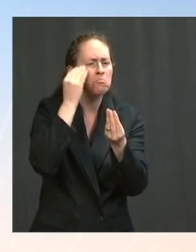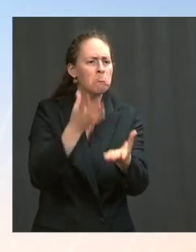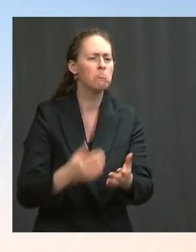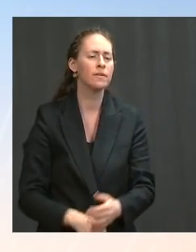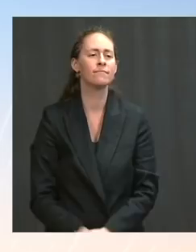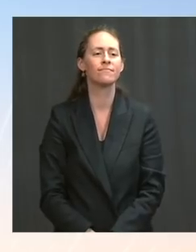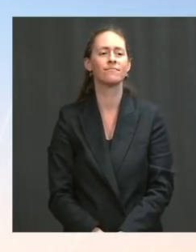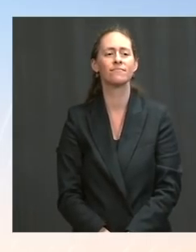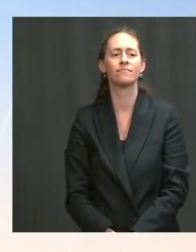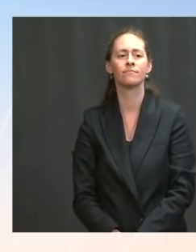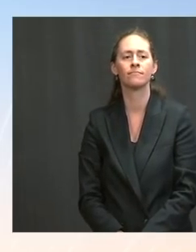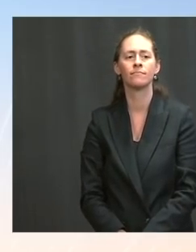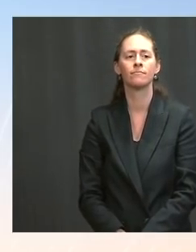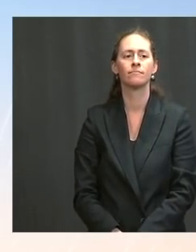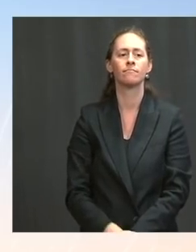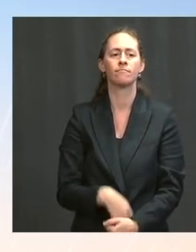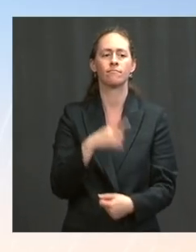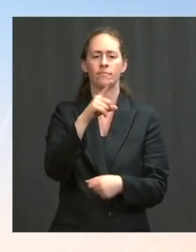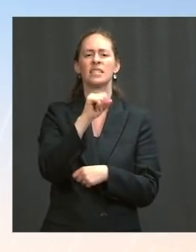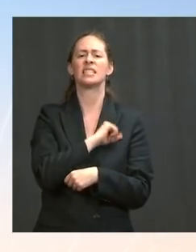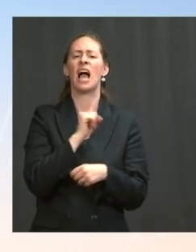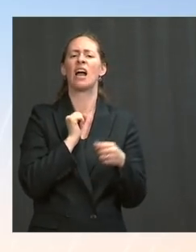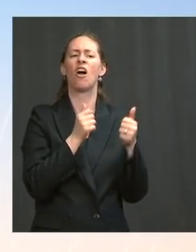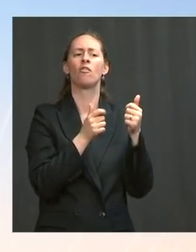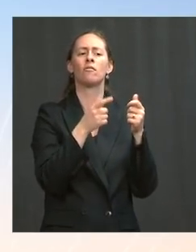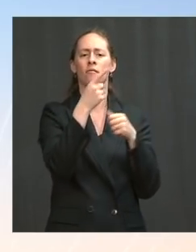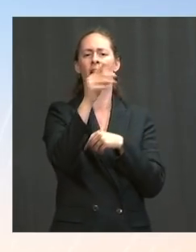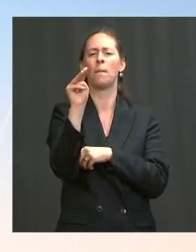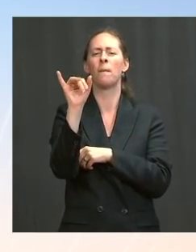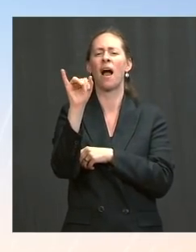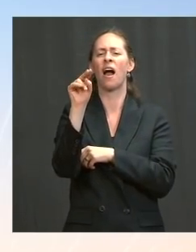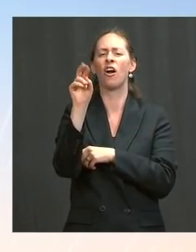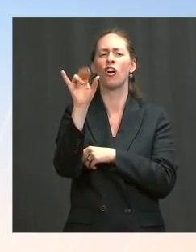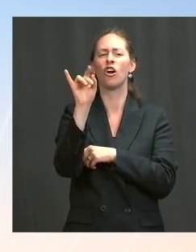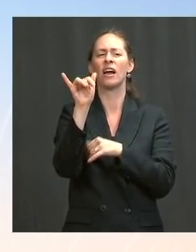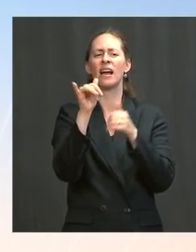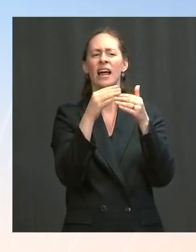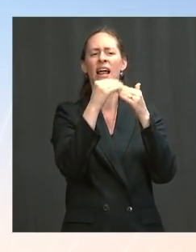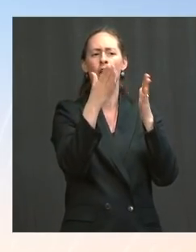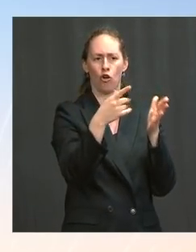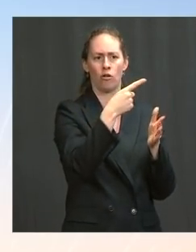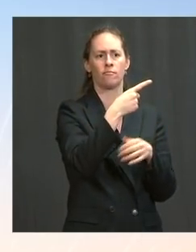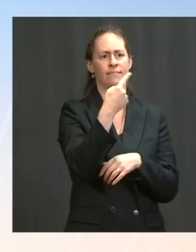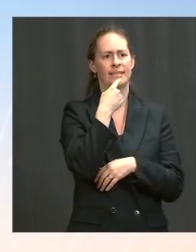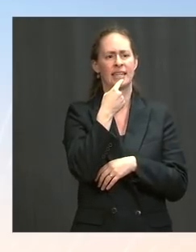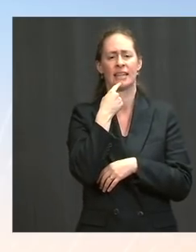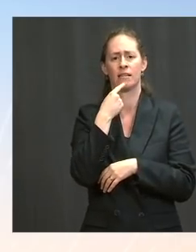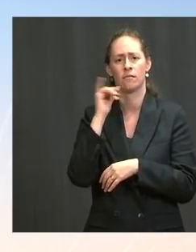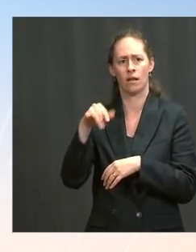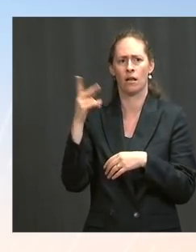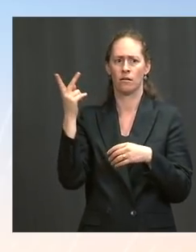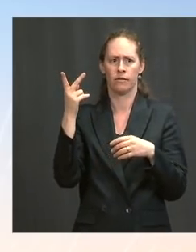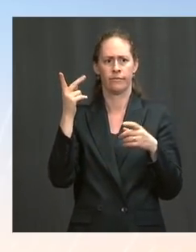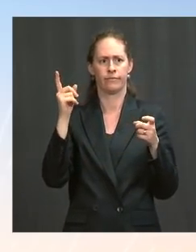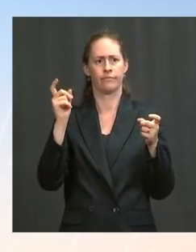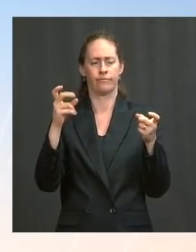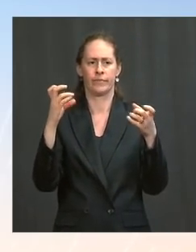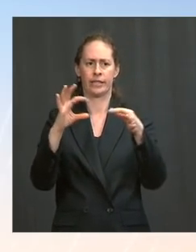put out a statement today at a news conference today in which he said the President "de-linked" the two bills. Does the White House take issue with that characterization,